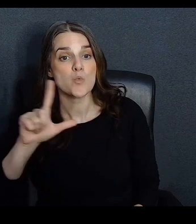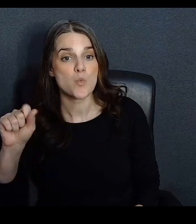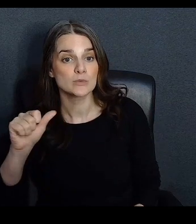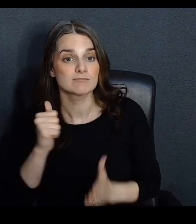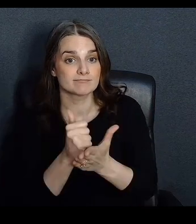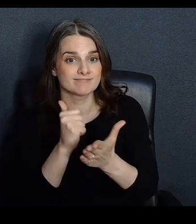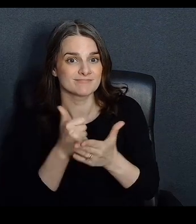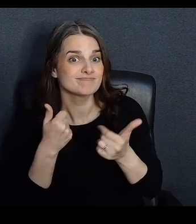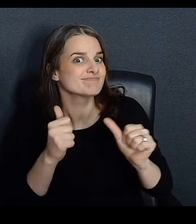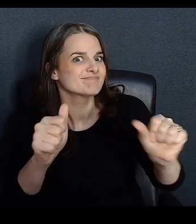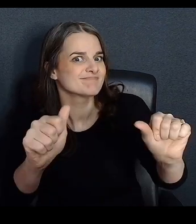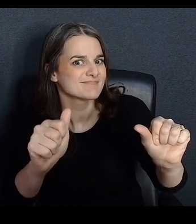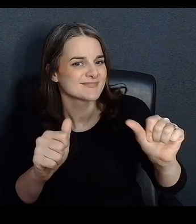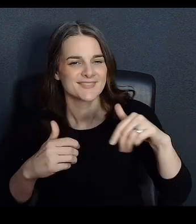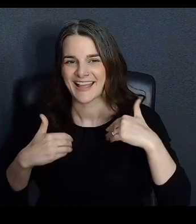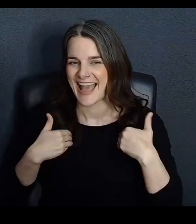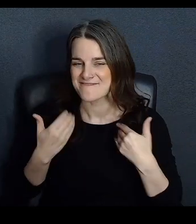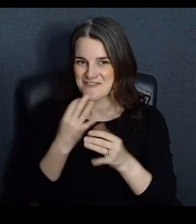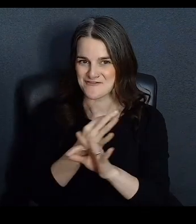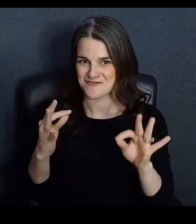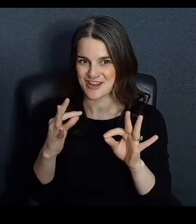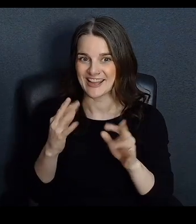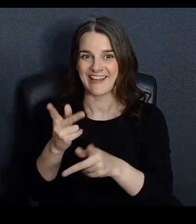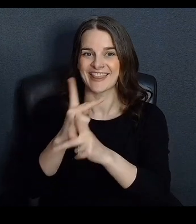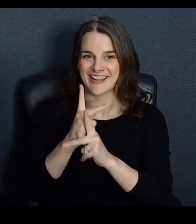And we do have a free lending library.